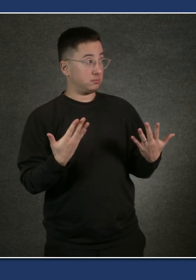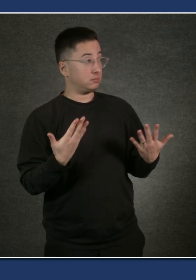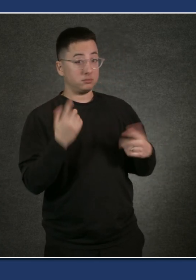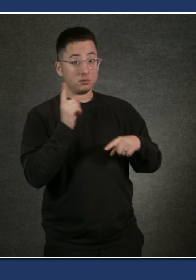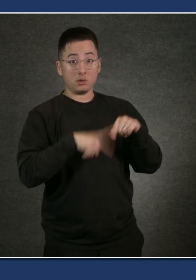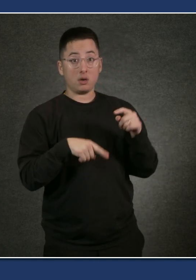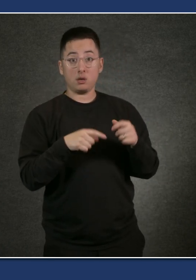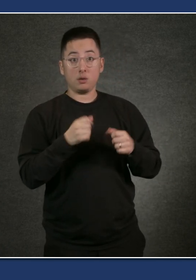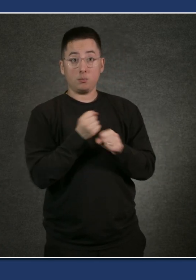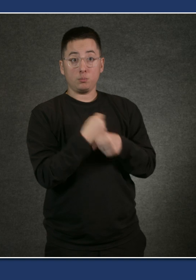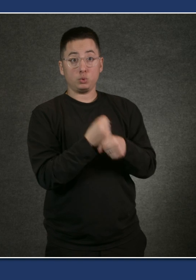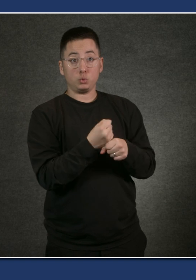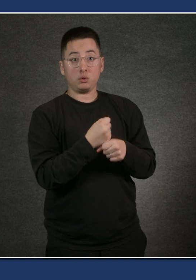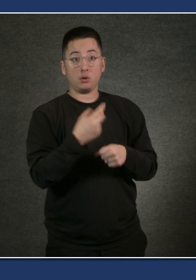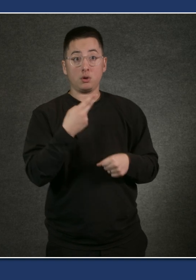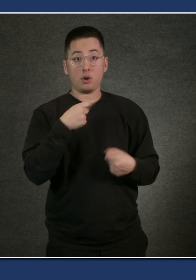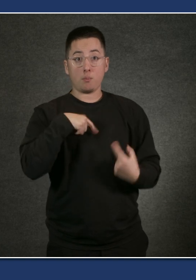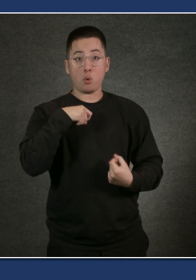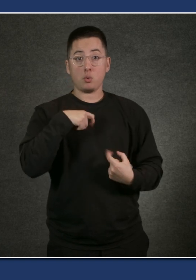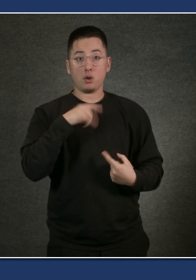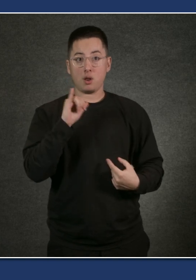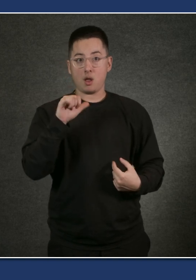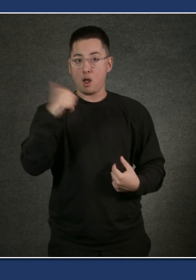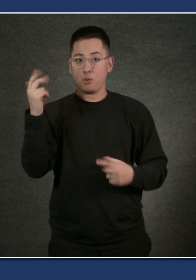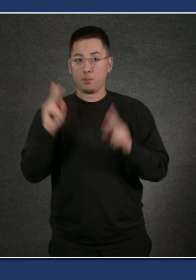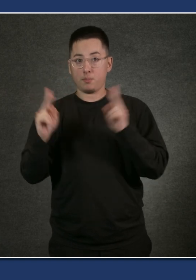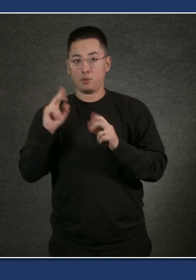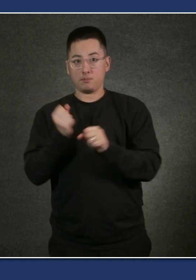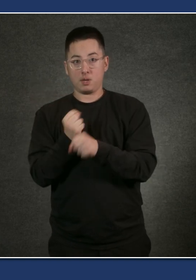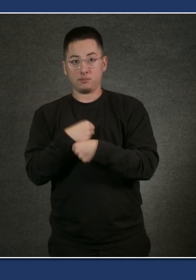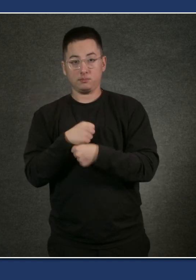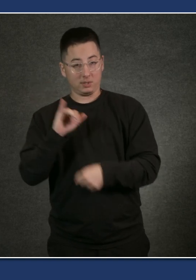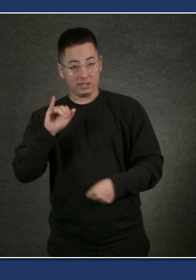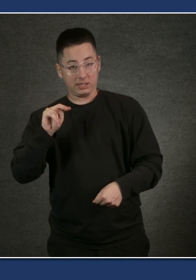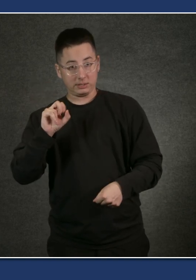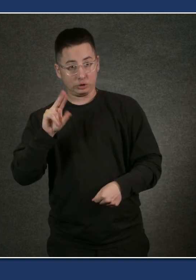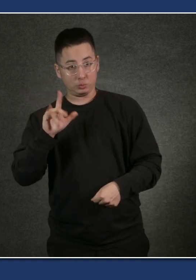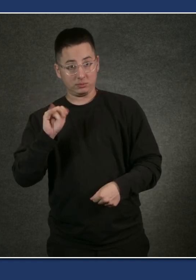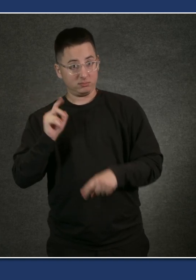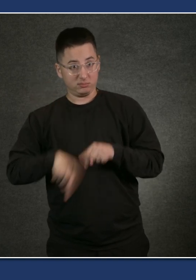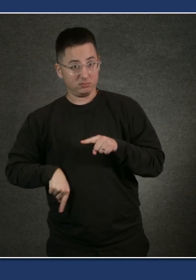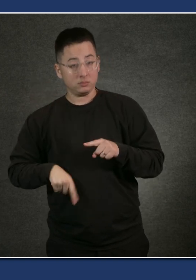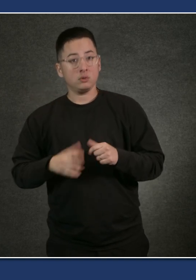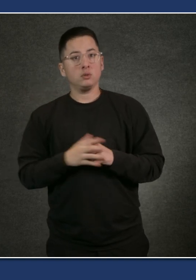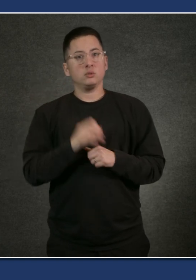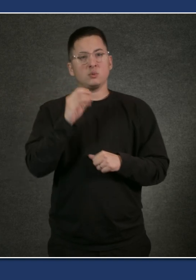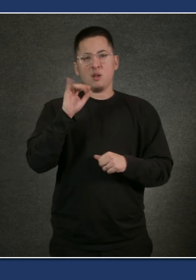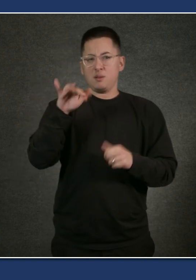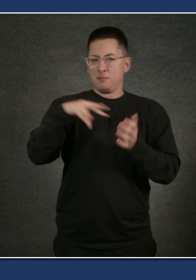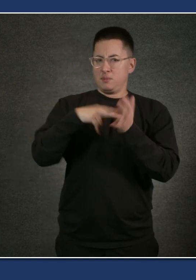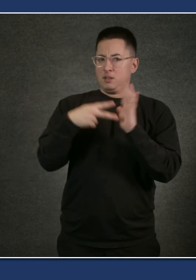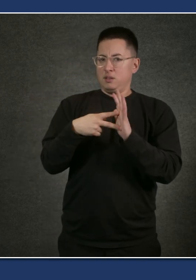the hormone everyone else generates, insulin. The silver lining is that insulin was